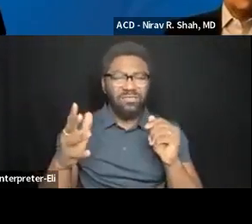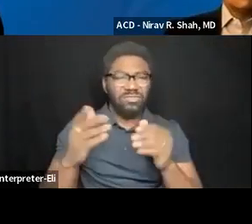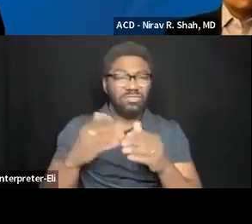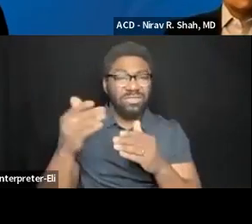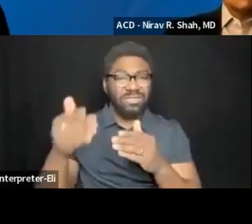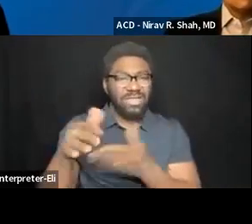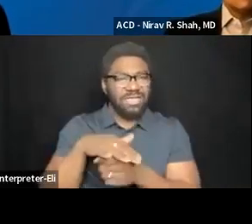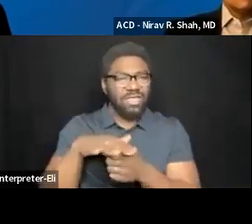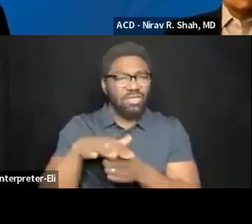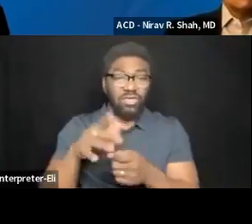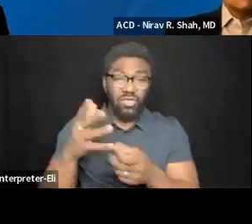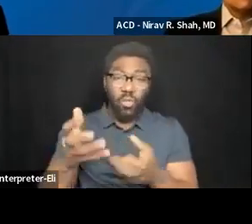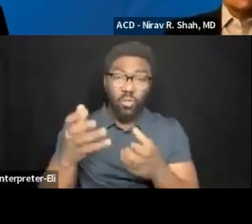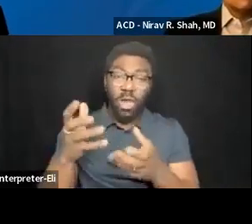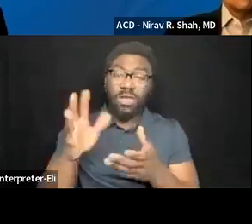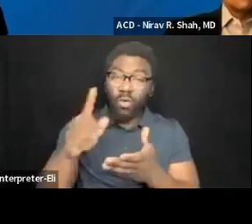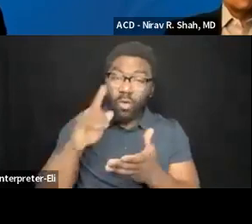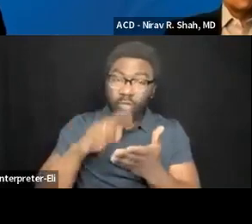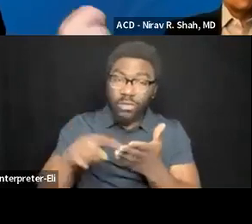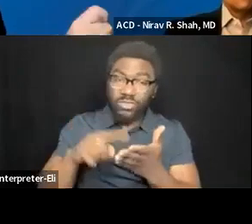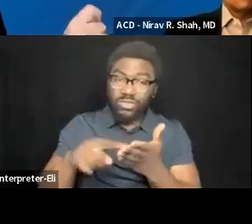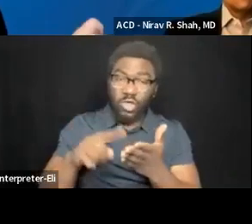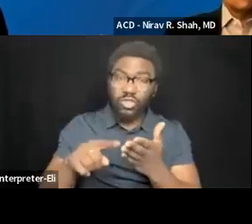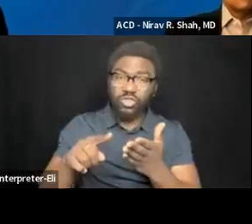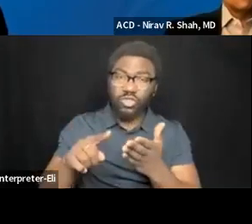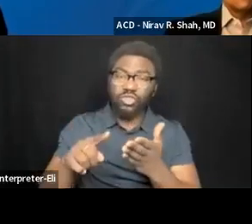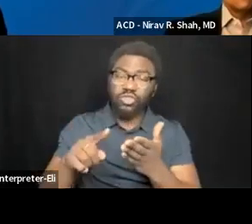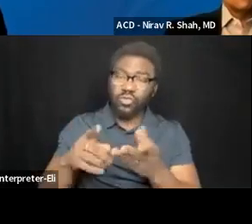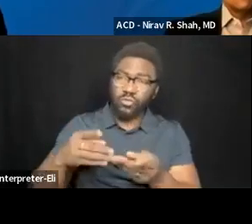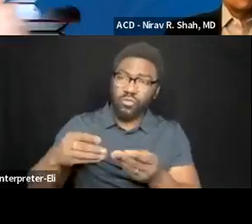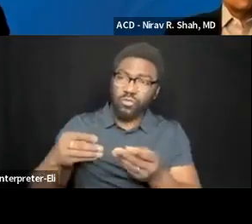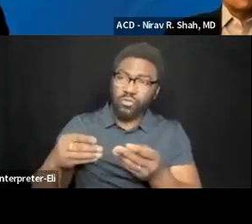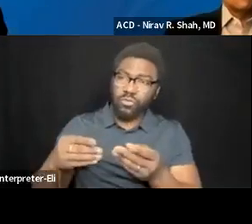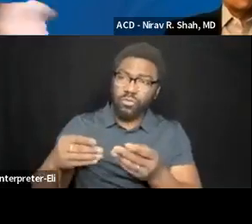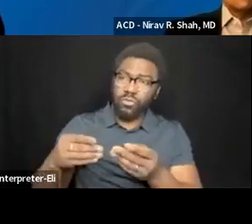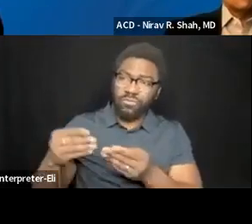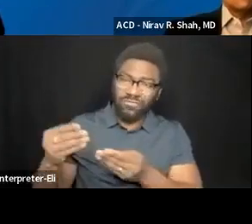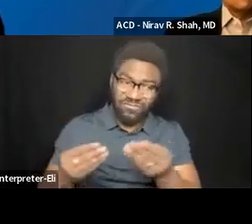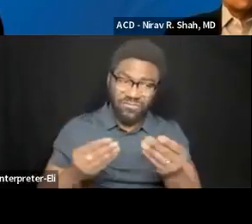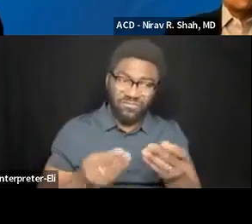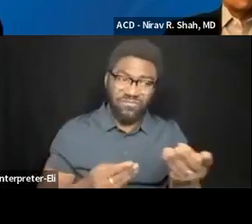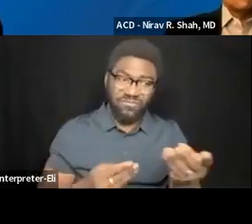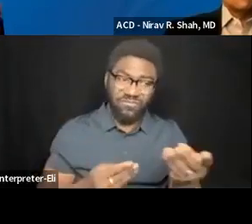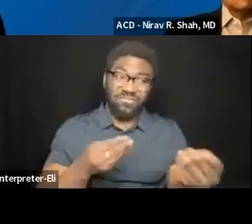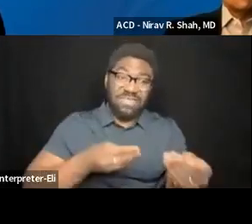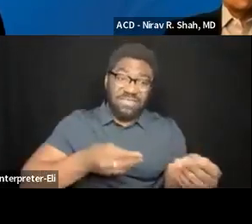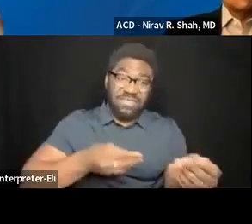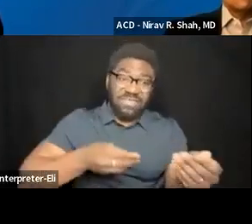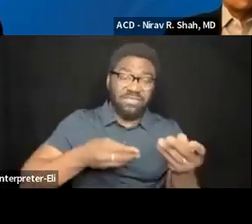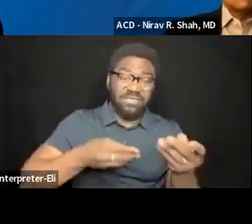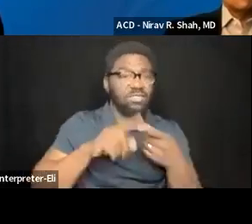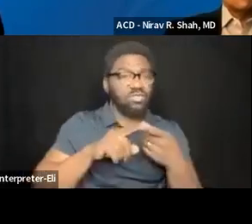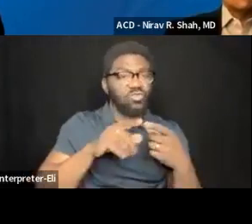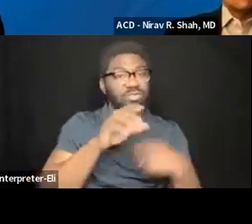You want the research to be somehow feeding into the, you know, either the clinical lab work or the work that,